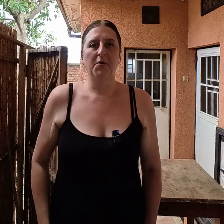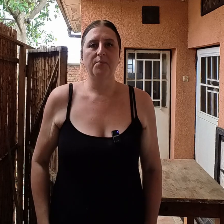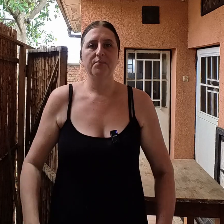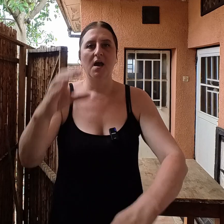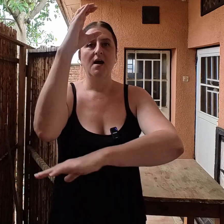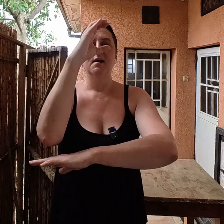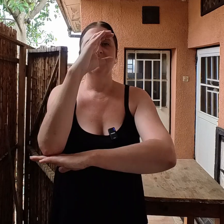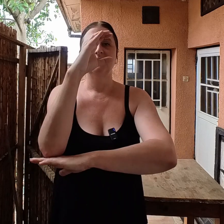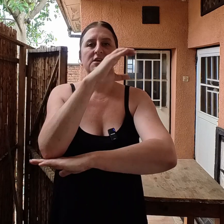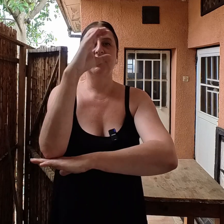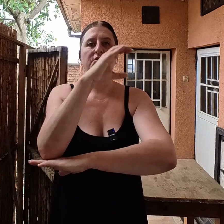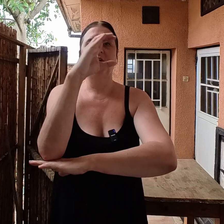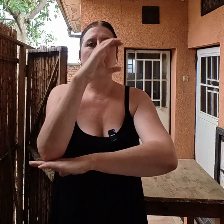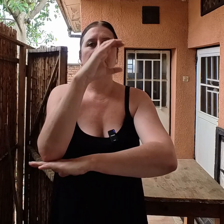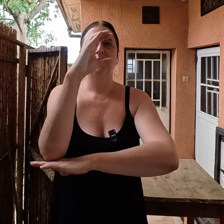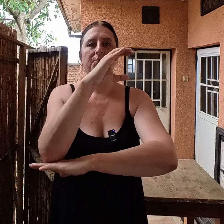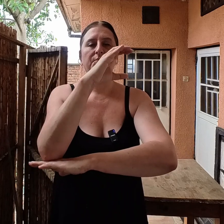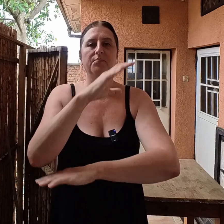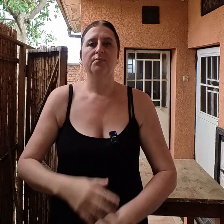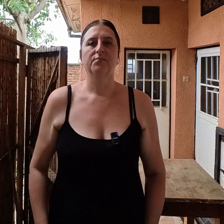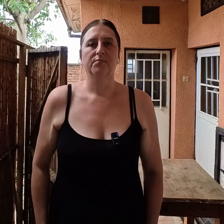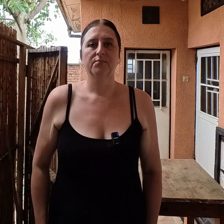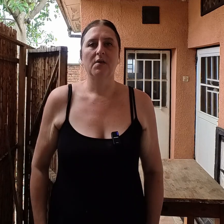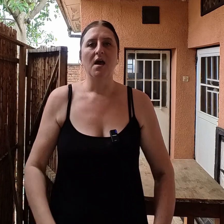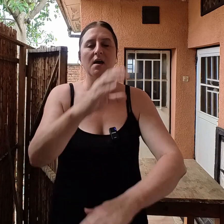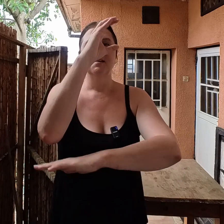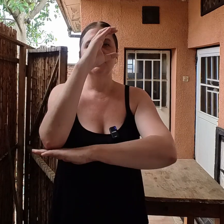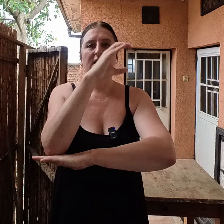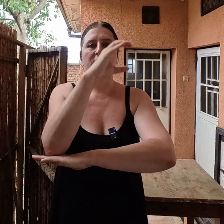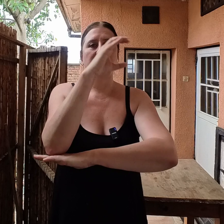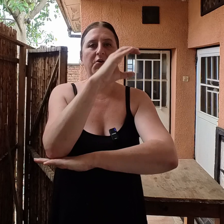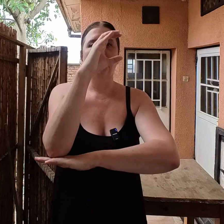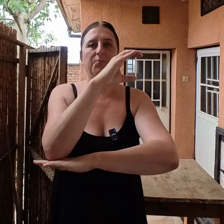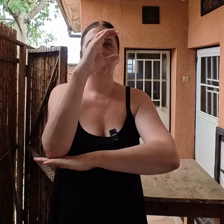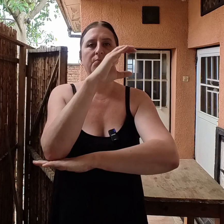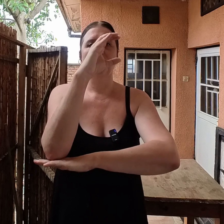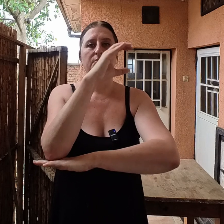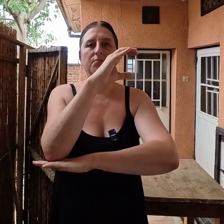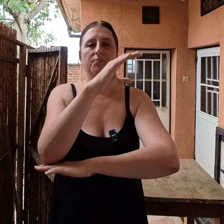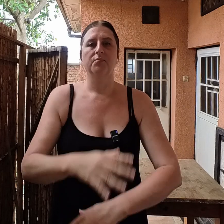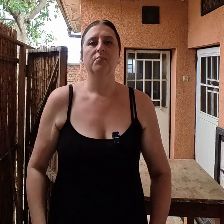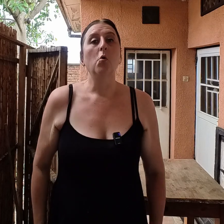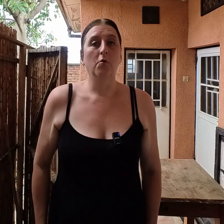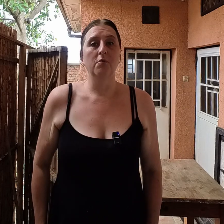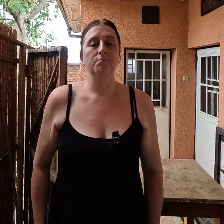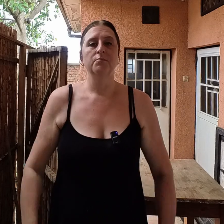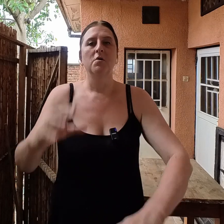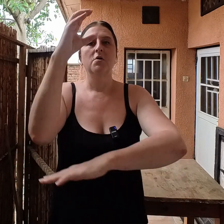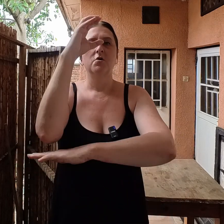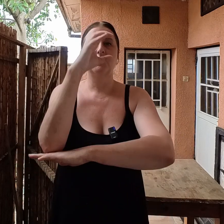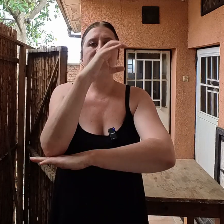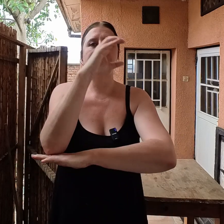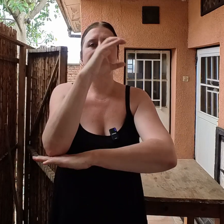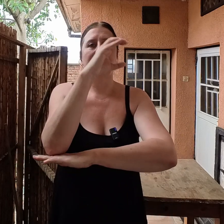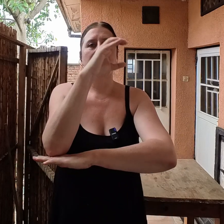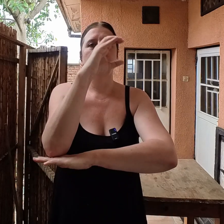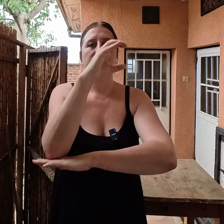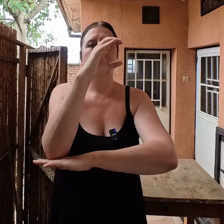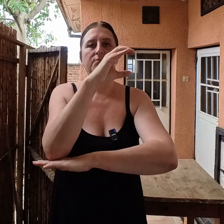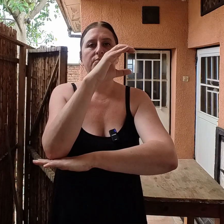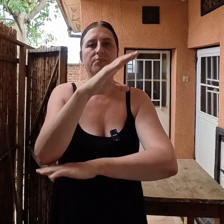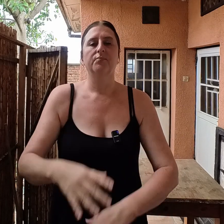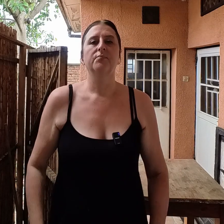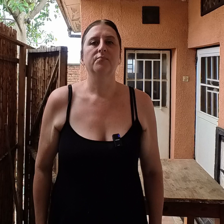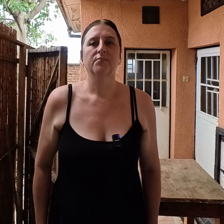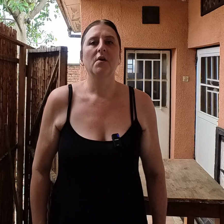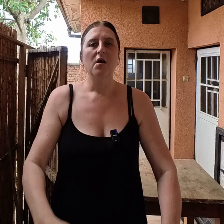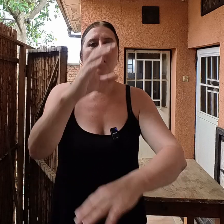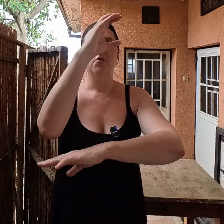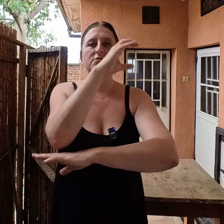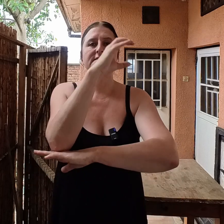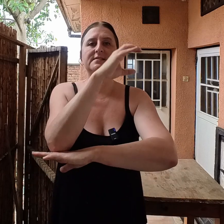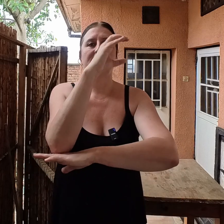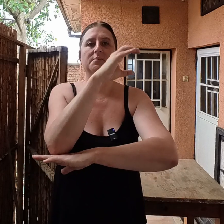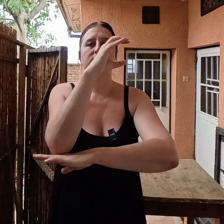So, Cyangugu. Cyangugu. Or Rusizi. Rusizi.